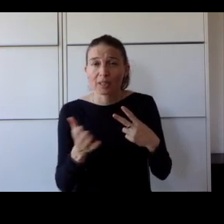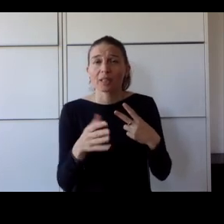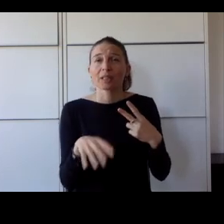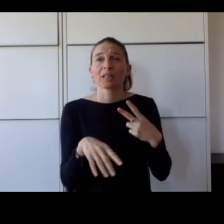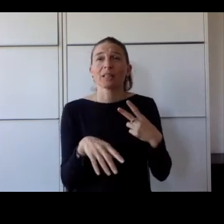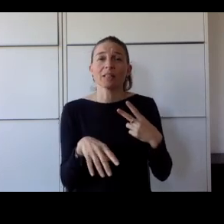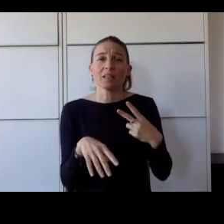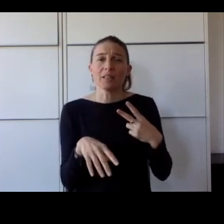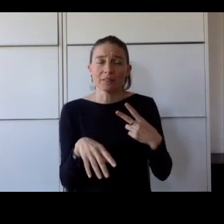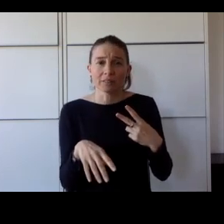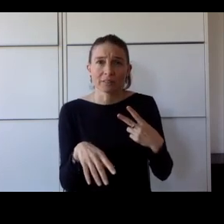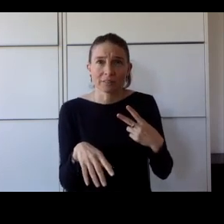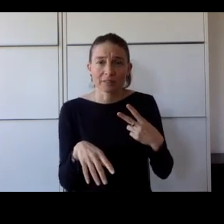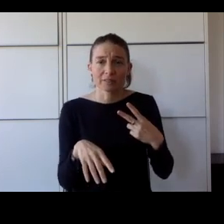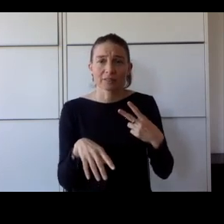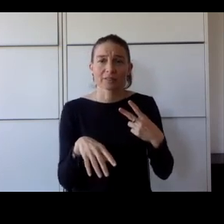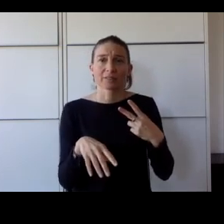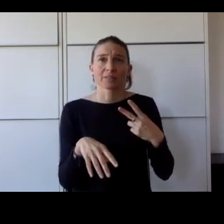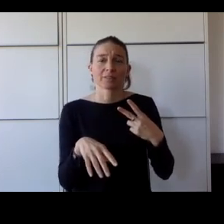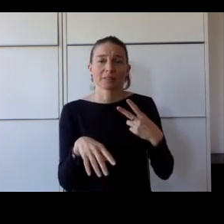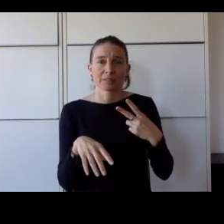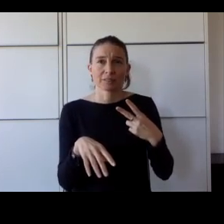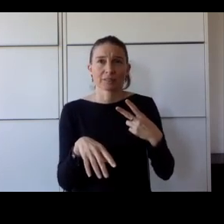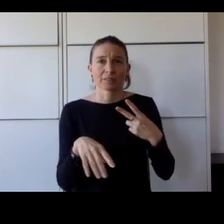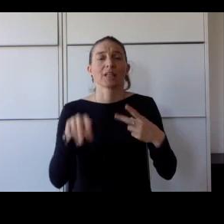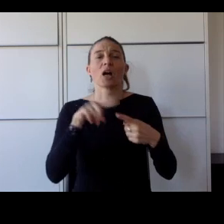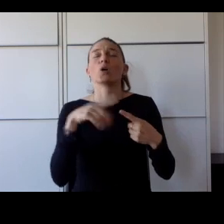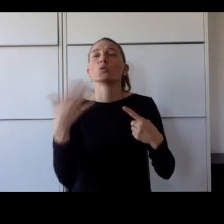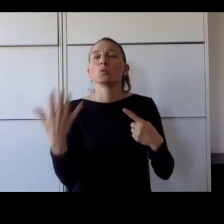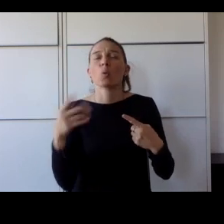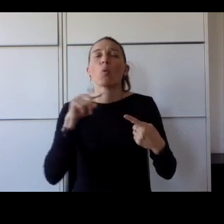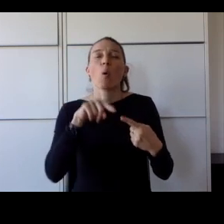It's about the Corona tracing apps that are being developed at the moment.